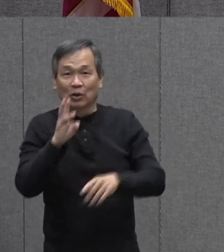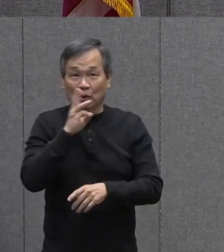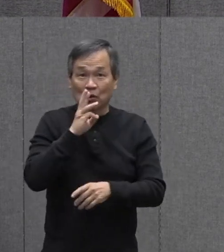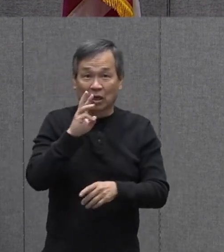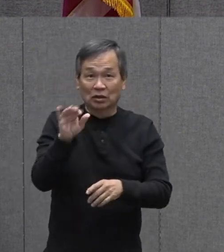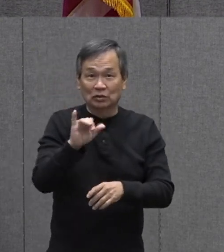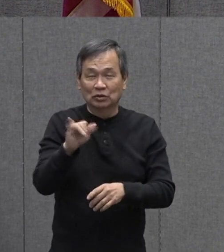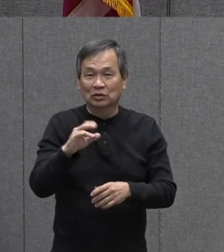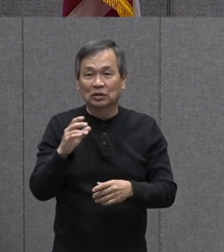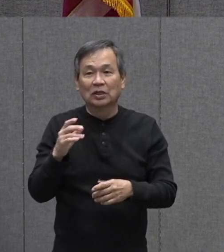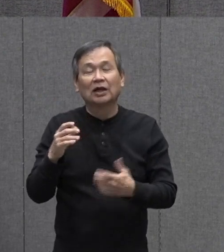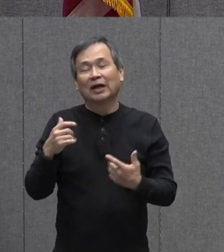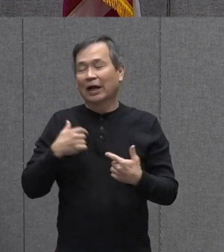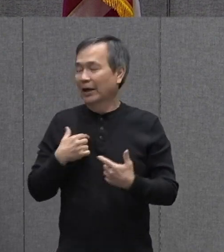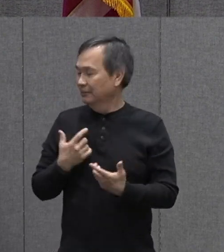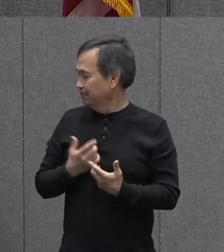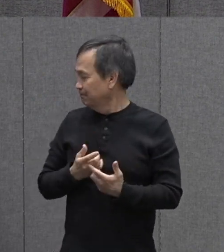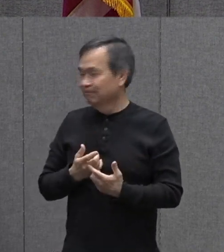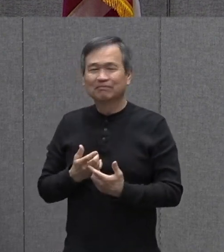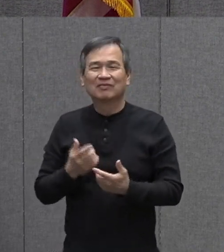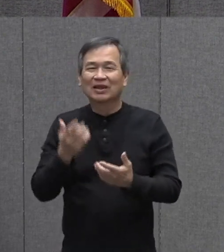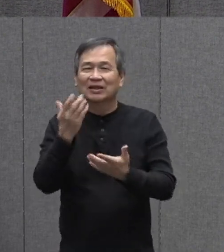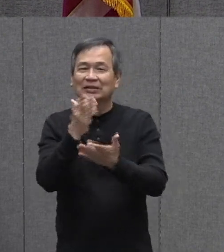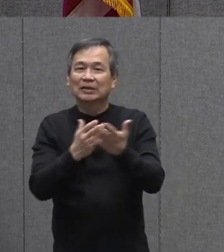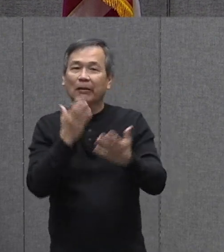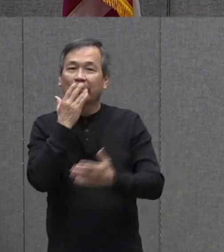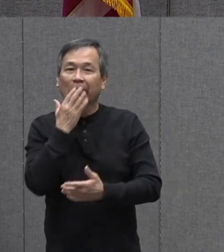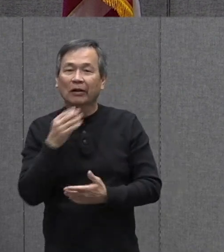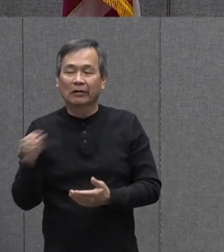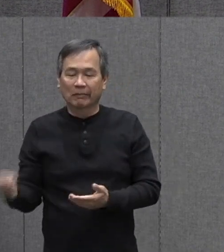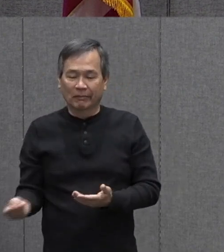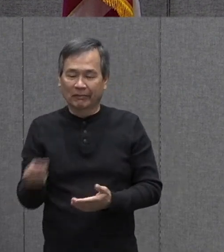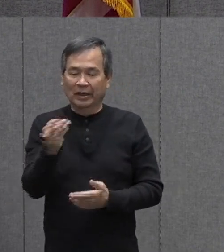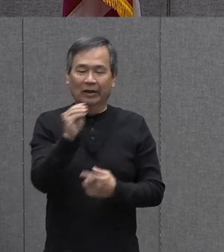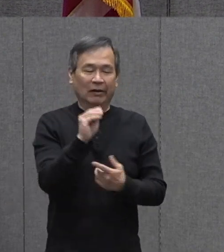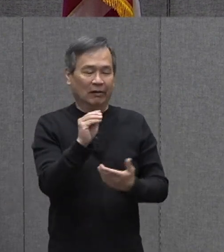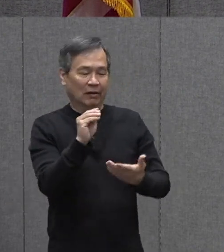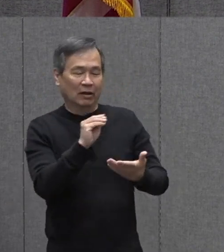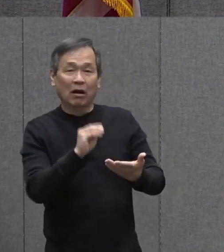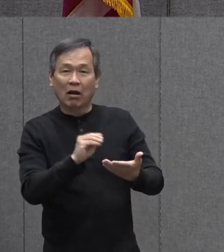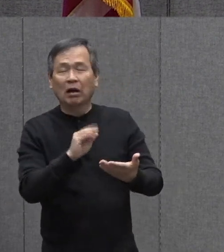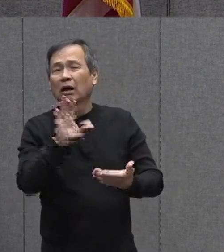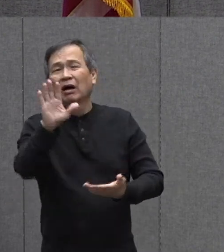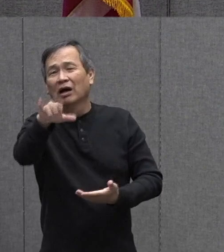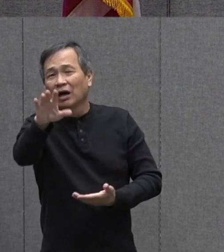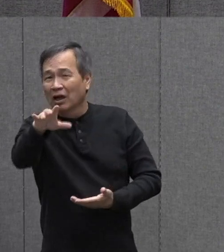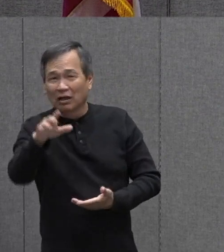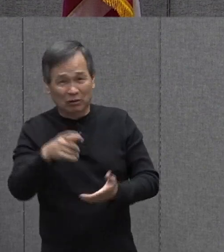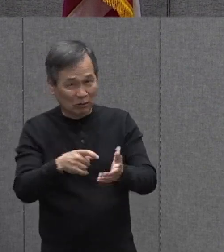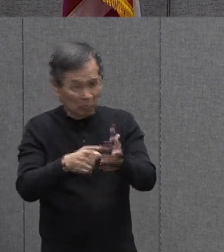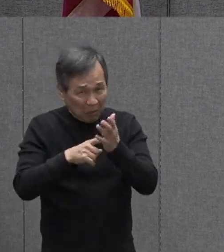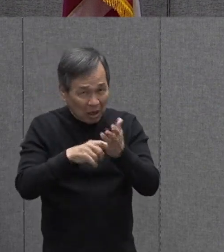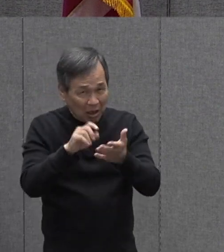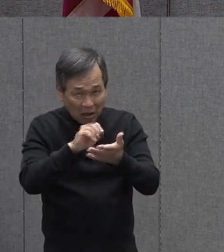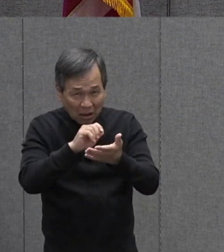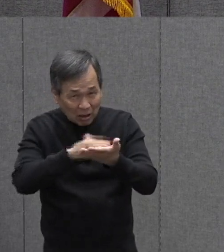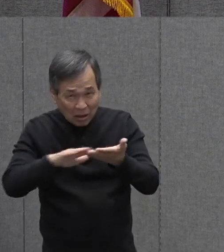to help me make my illustration. You don't have to have colors, you could definitely do this with just your pencil, but if you have colors that might help.